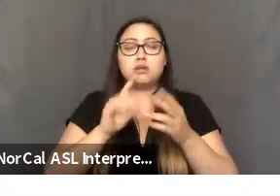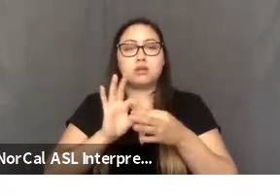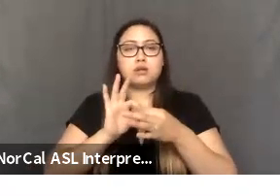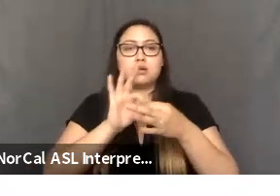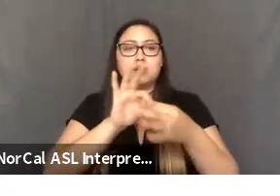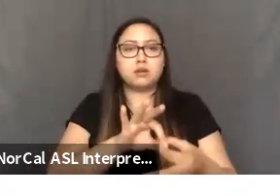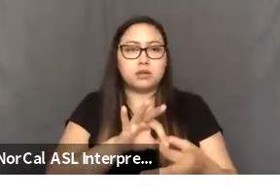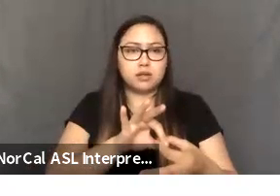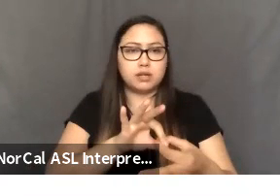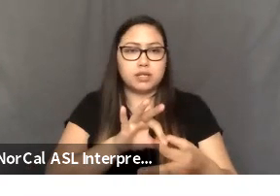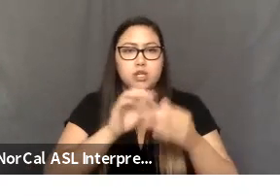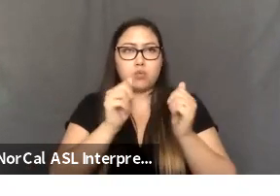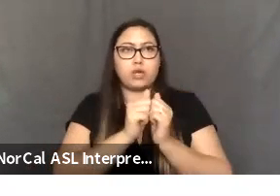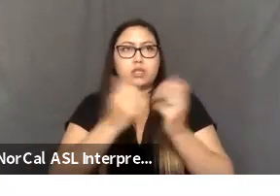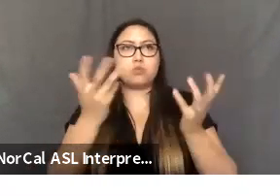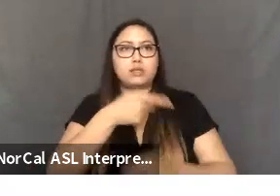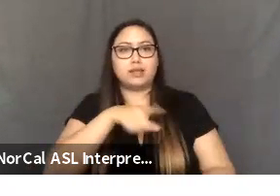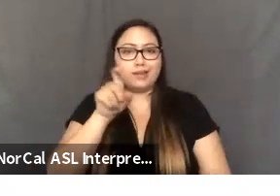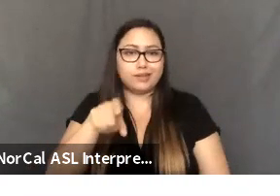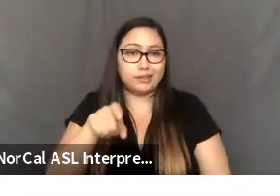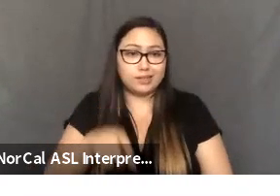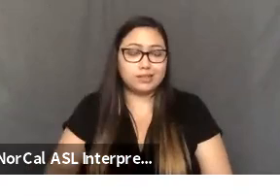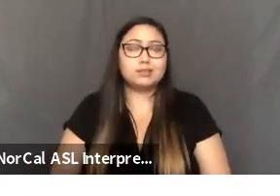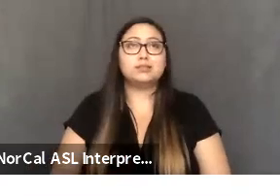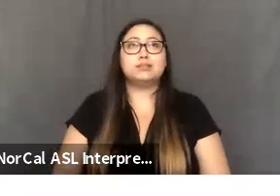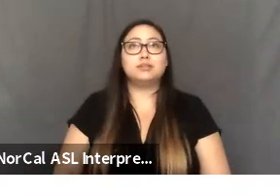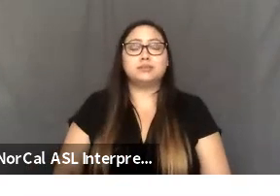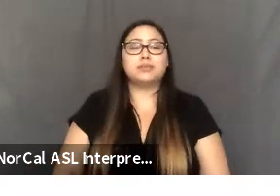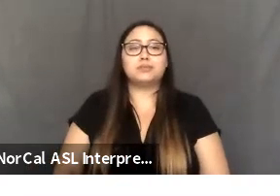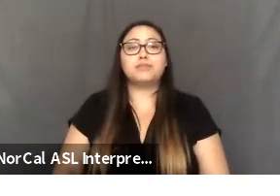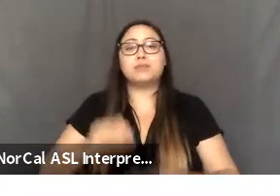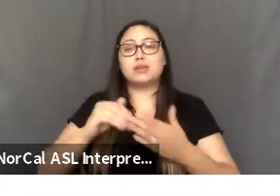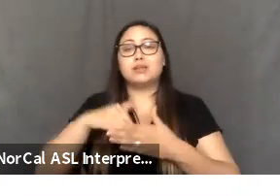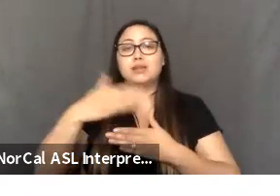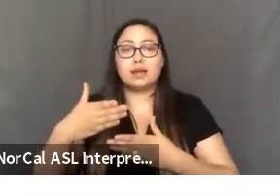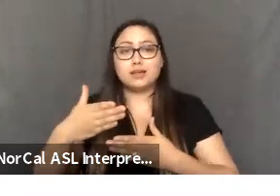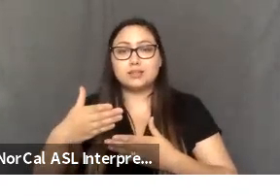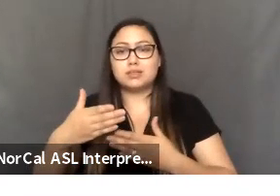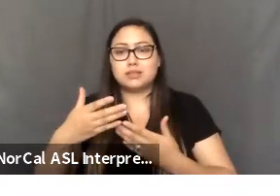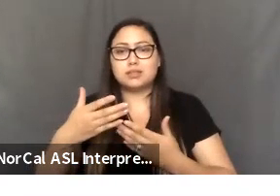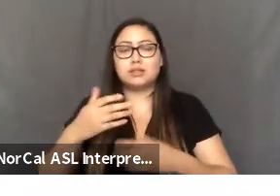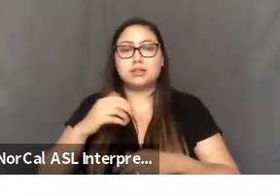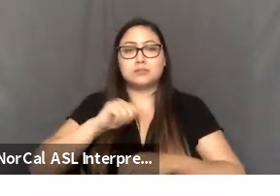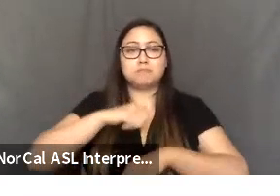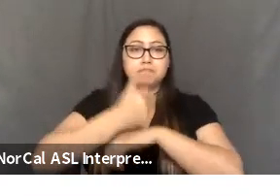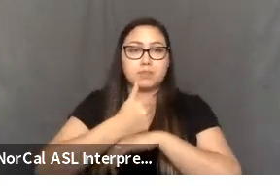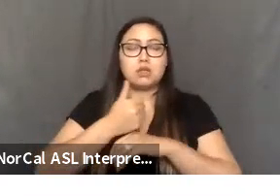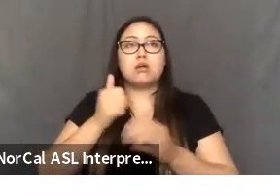accommodation. And so because that next step wasn't in place, oftentimes accommodations